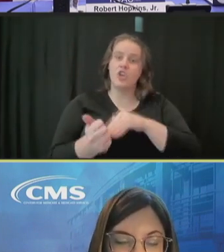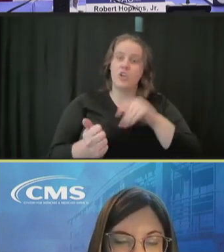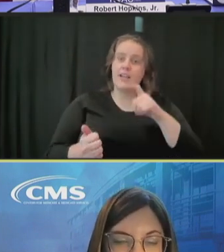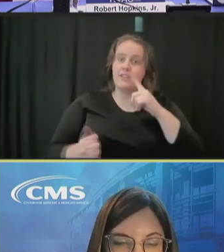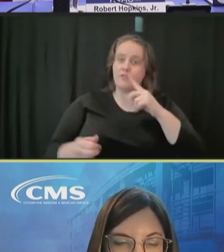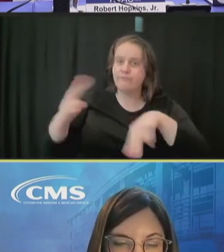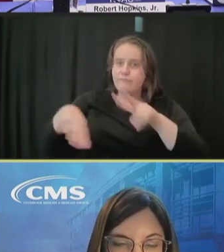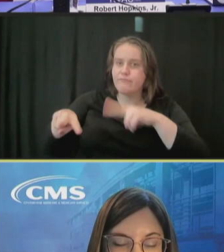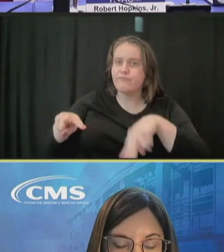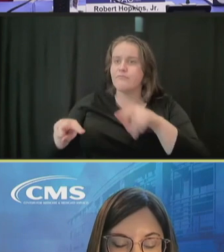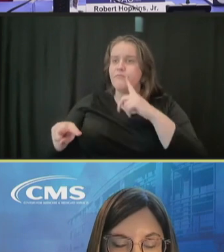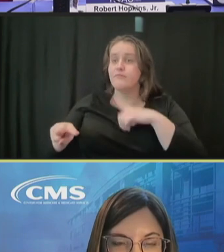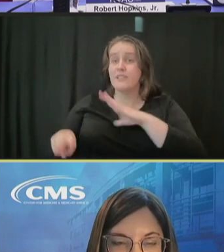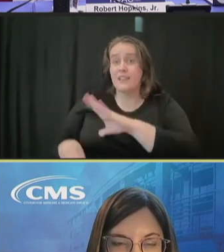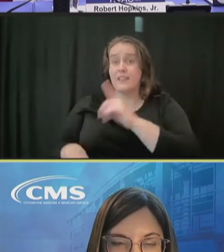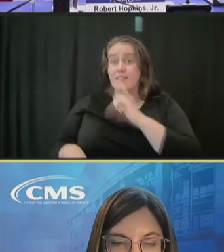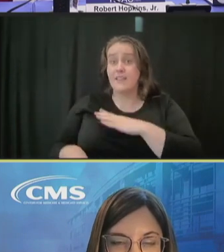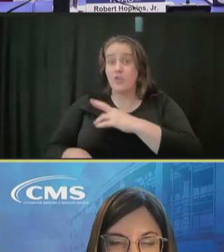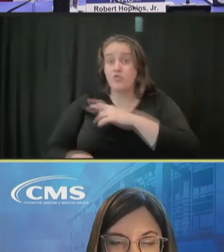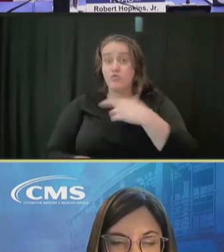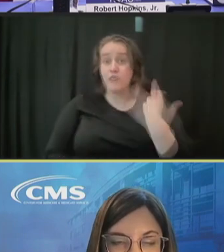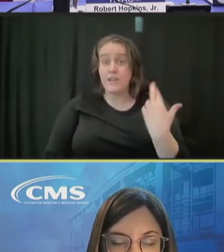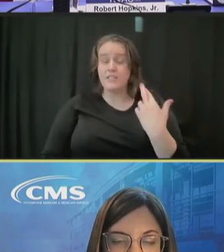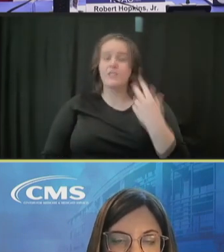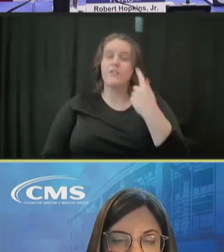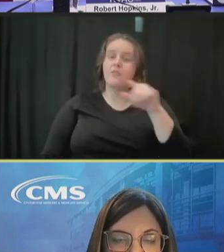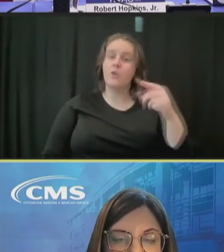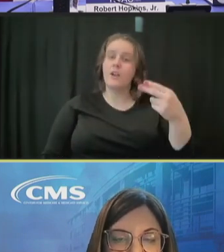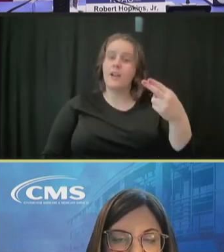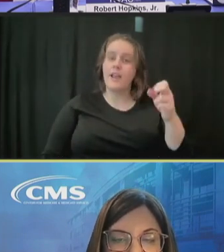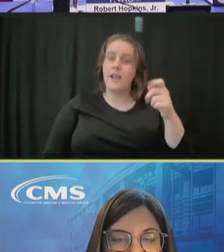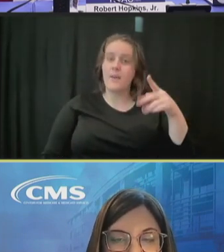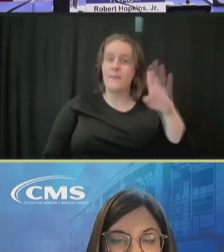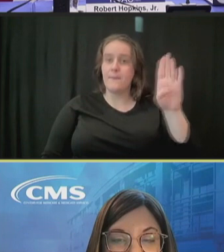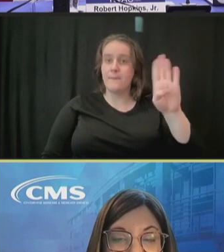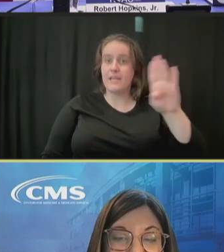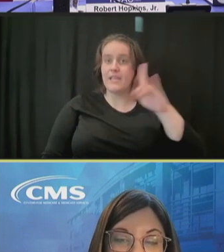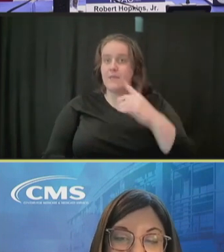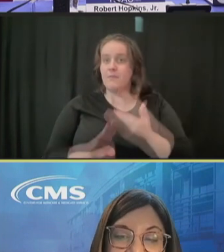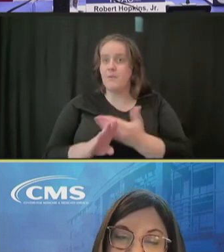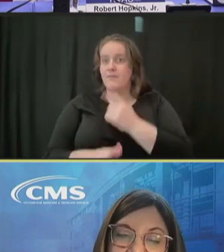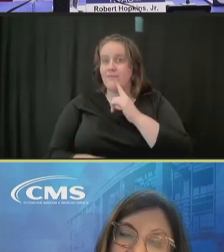before administering the hepatitis B vaccine. Because the hepatitis B vaccine claim needs a